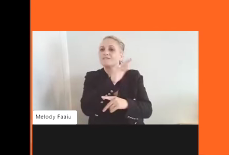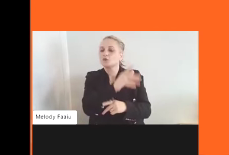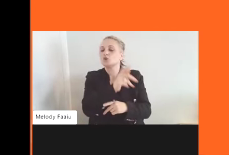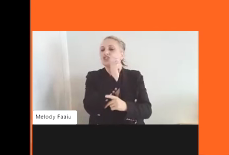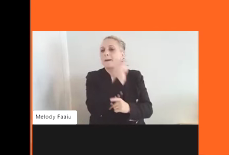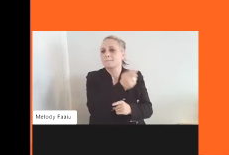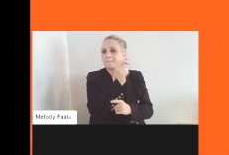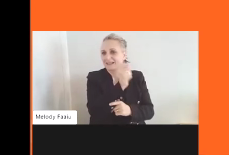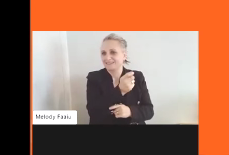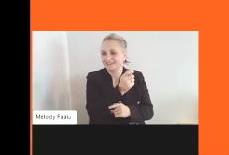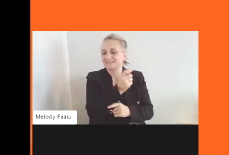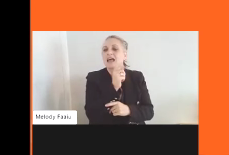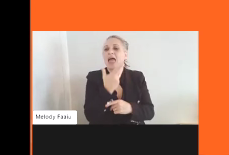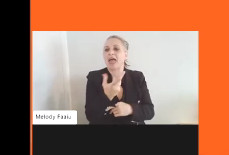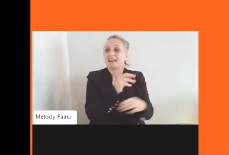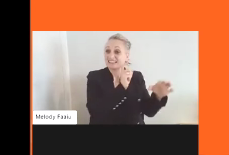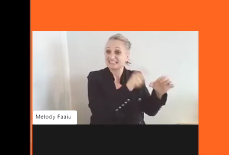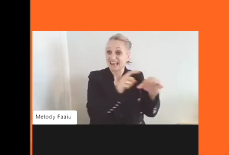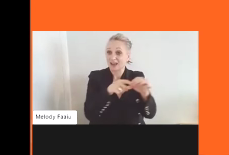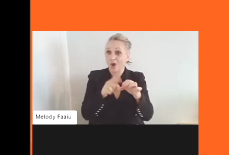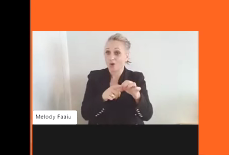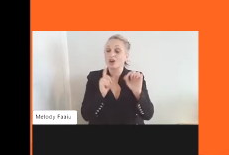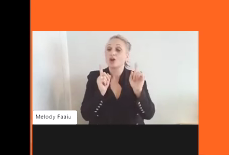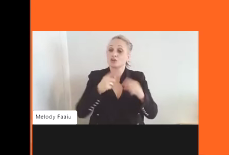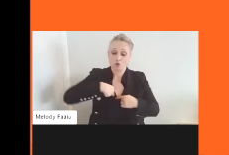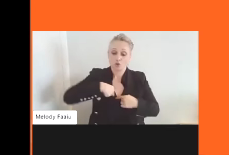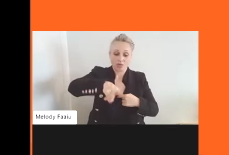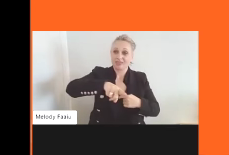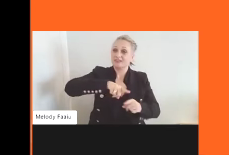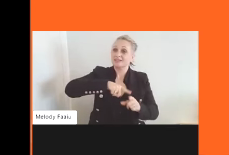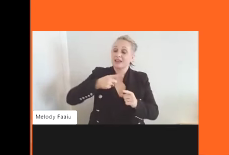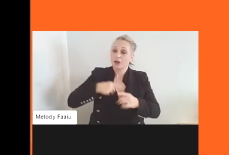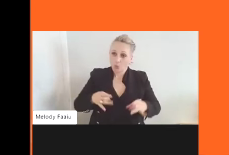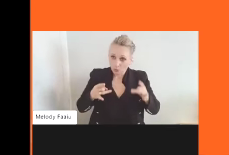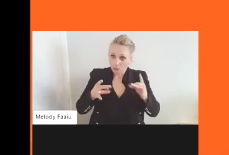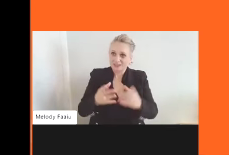So we've started this this year and we have already 120 master